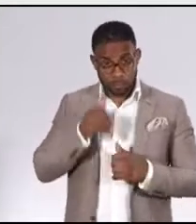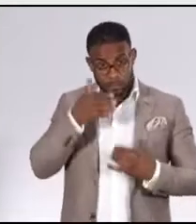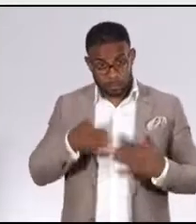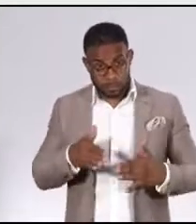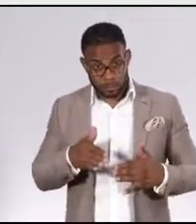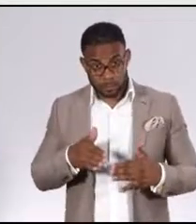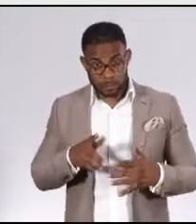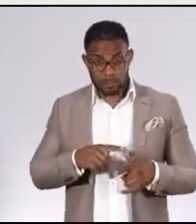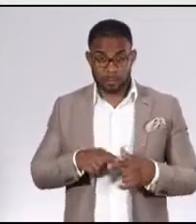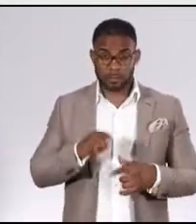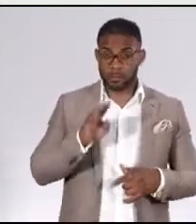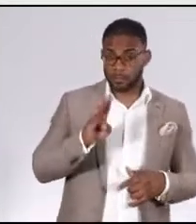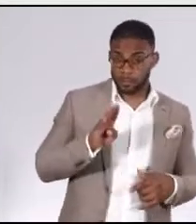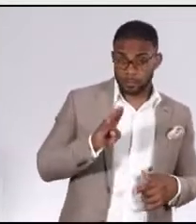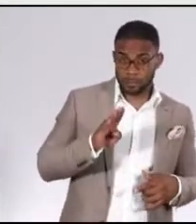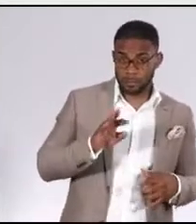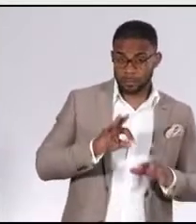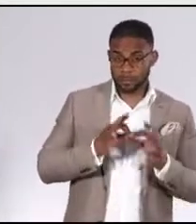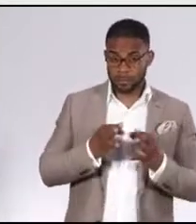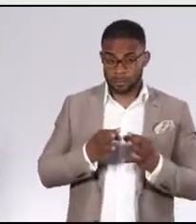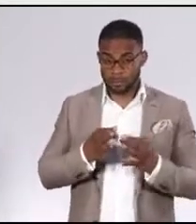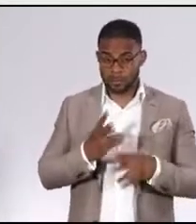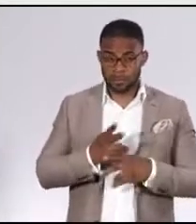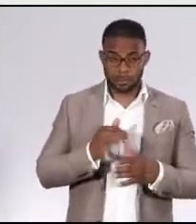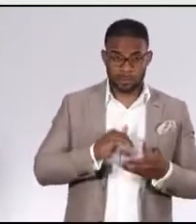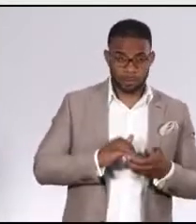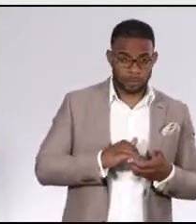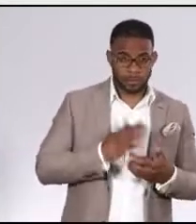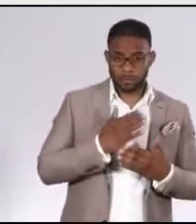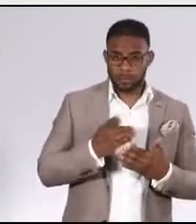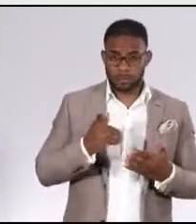or be a relative or care partner of someone with hearing loss.